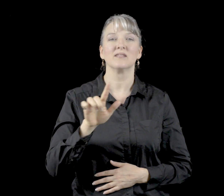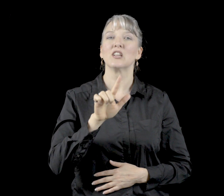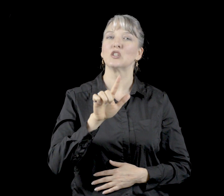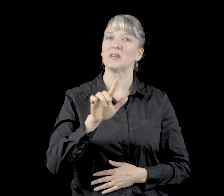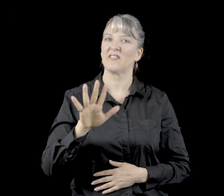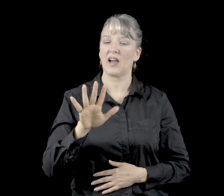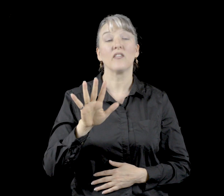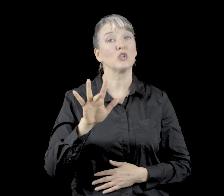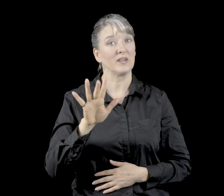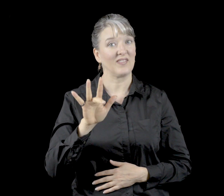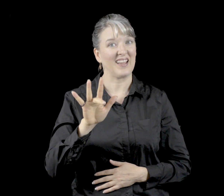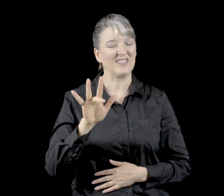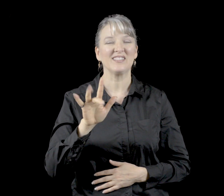25 or 25